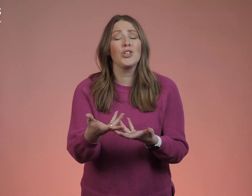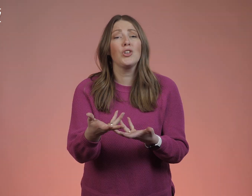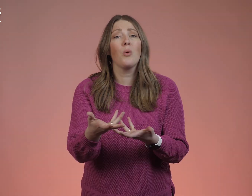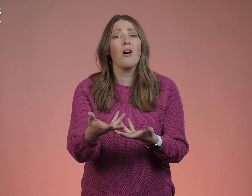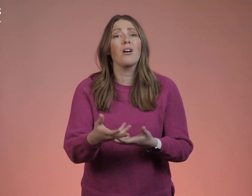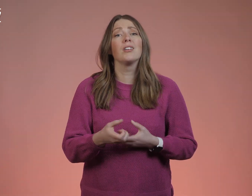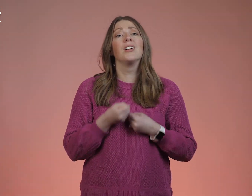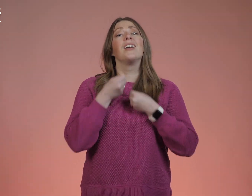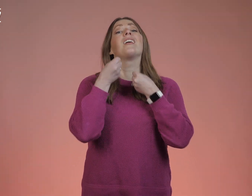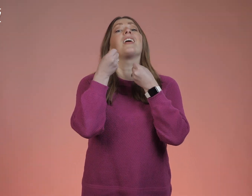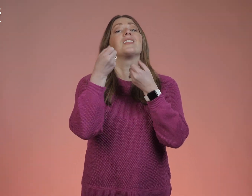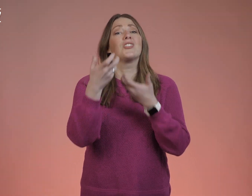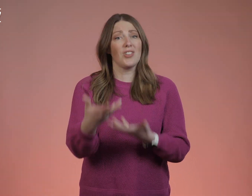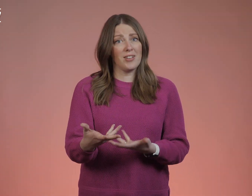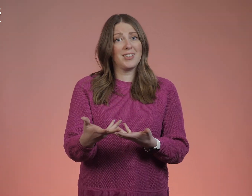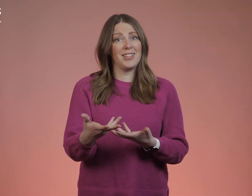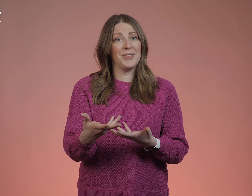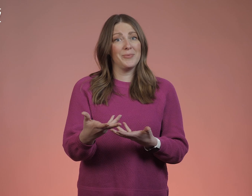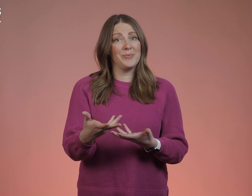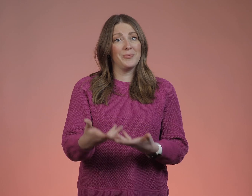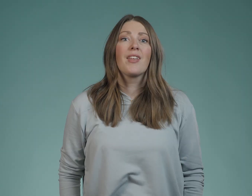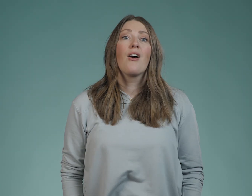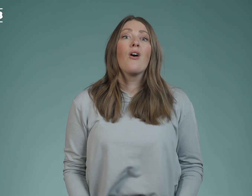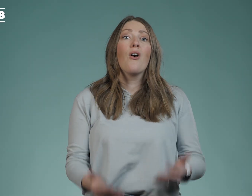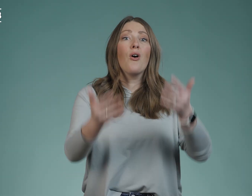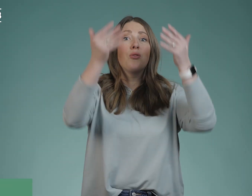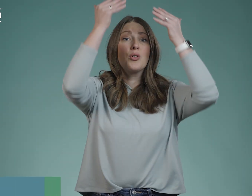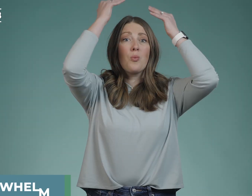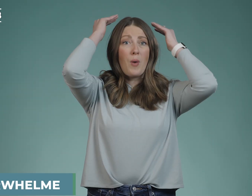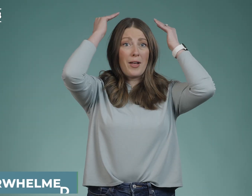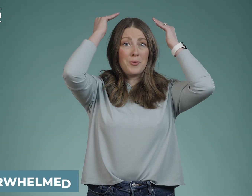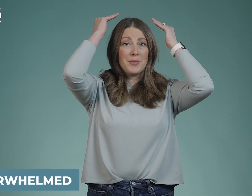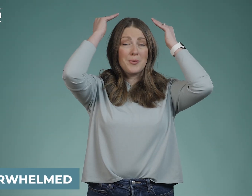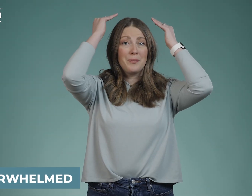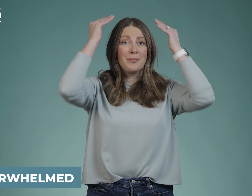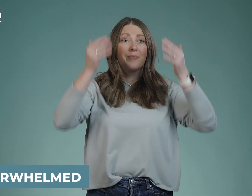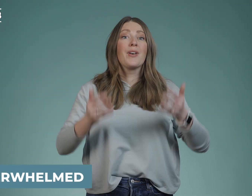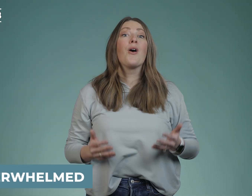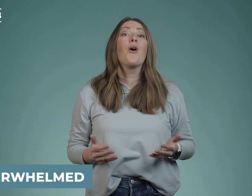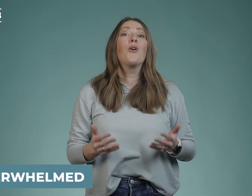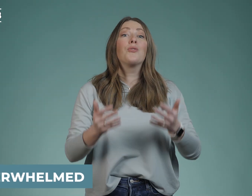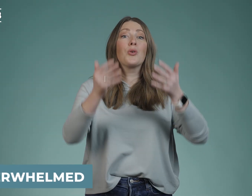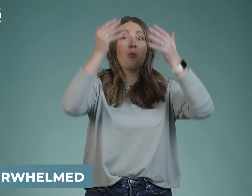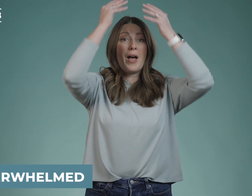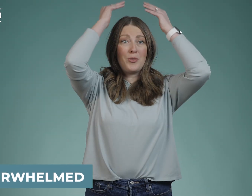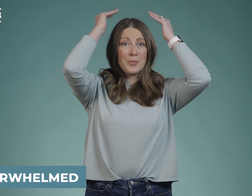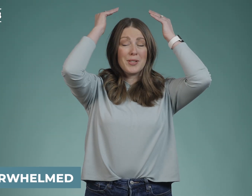You are exhausted, overwhelmed, overwhelmed.